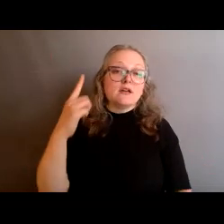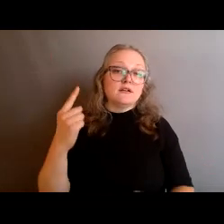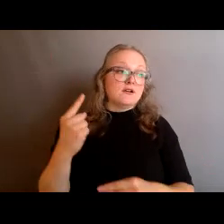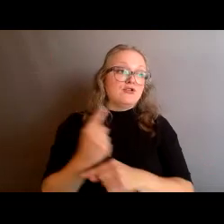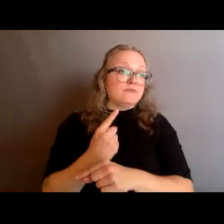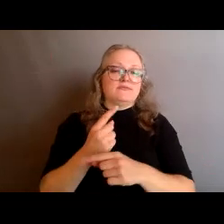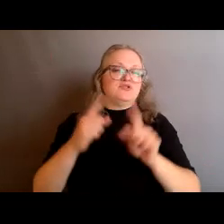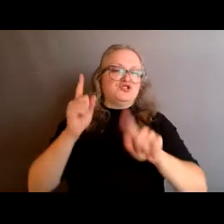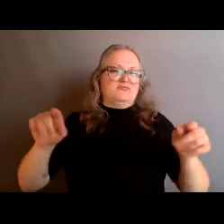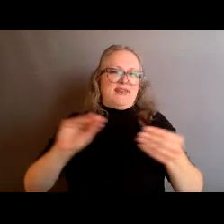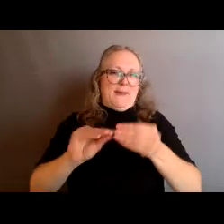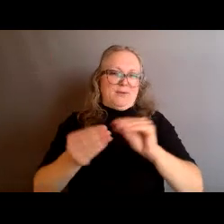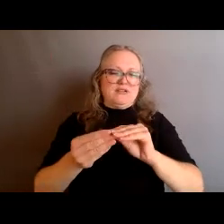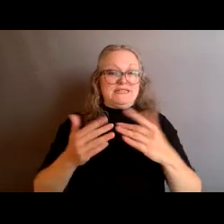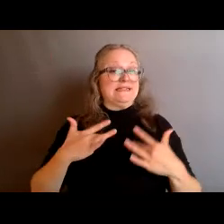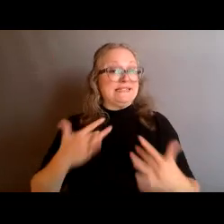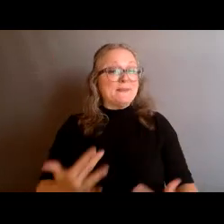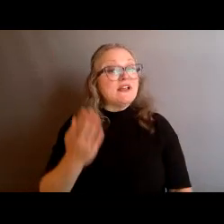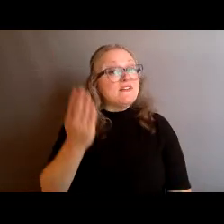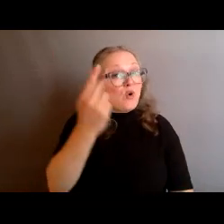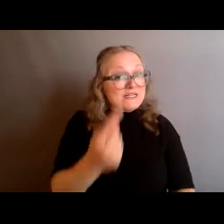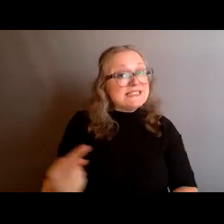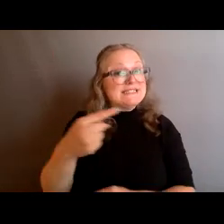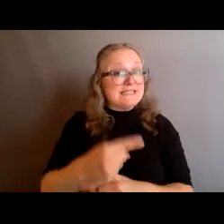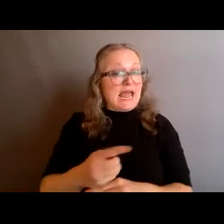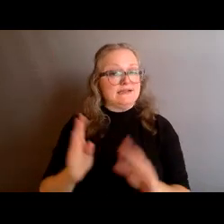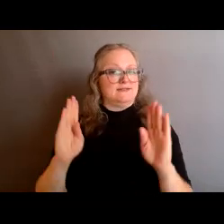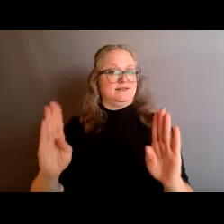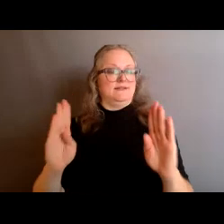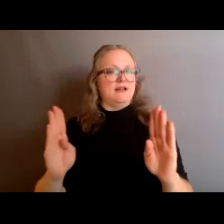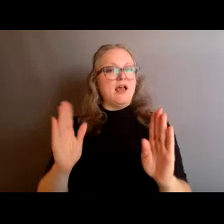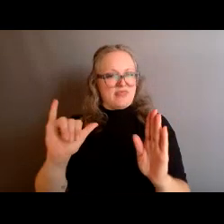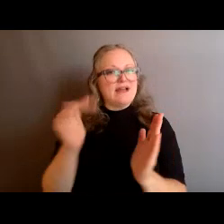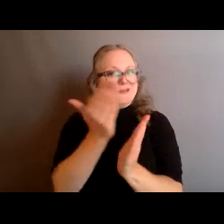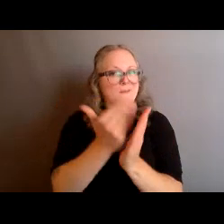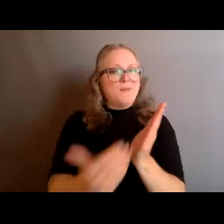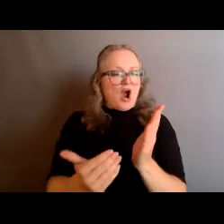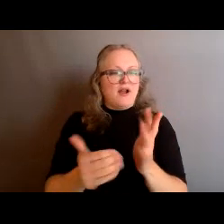14 days is usually the part where it takes him for the boys to get their their voice